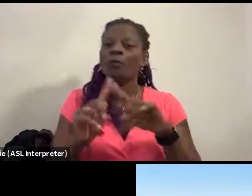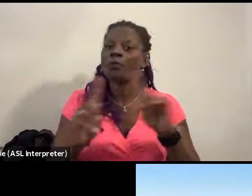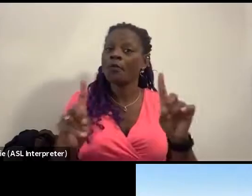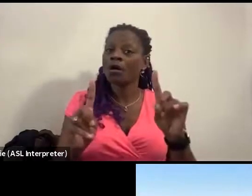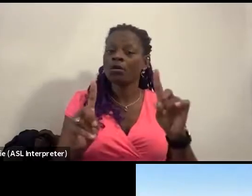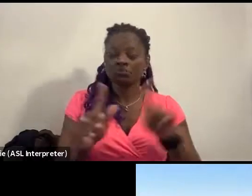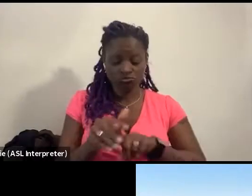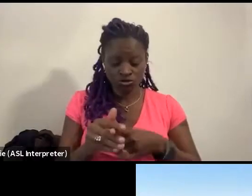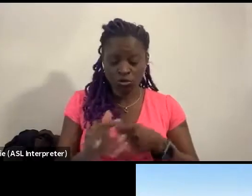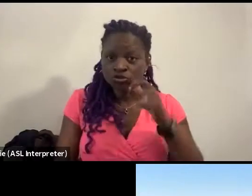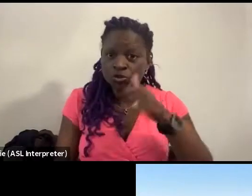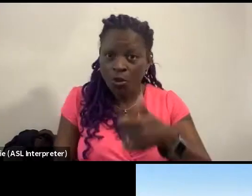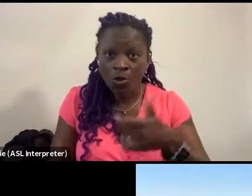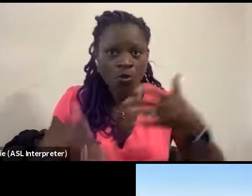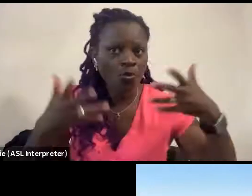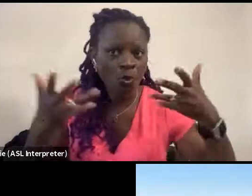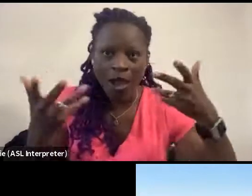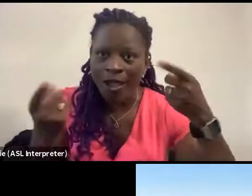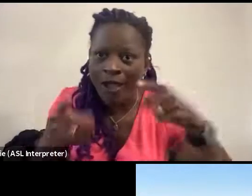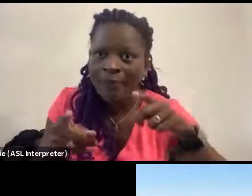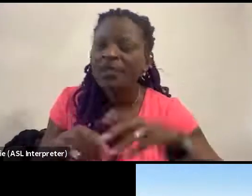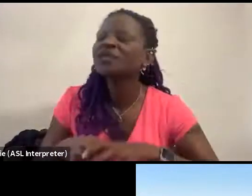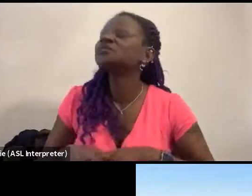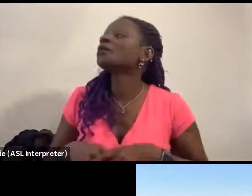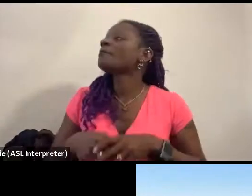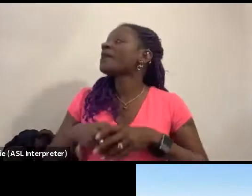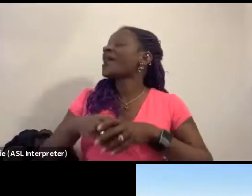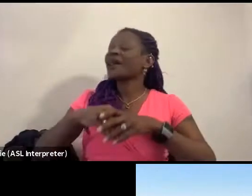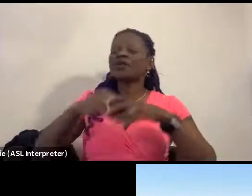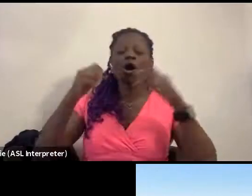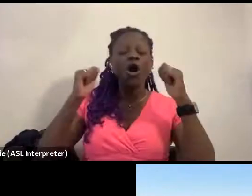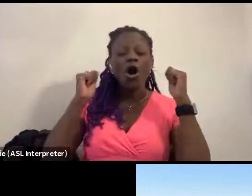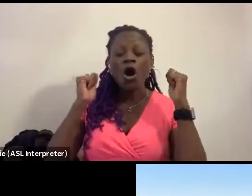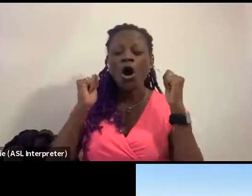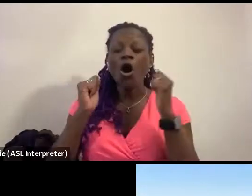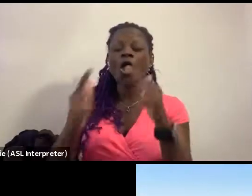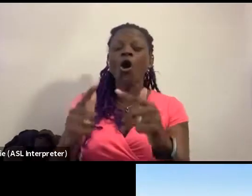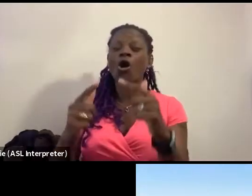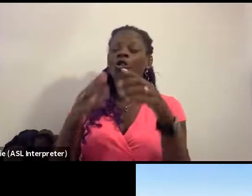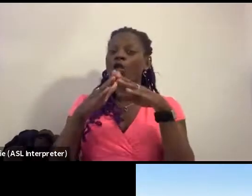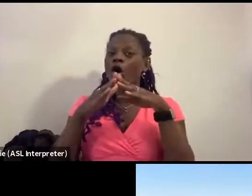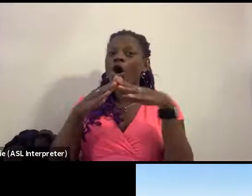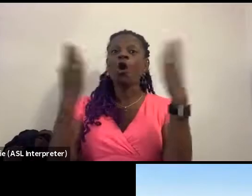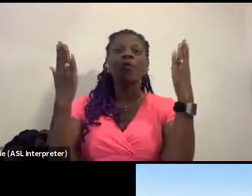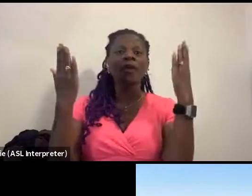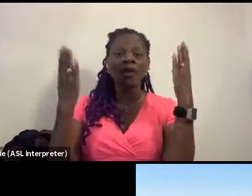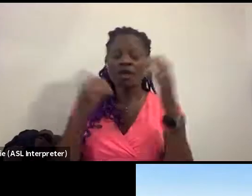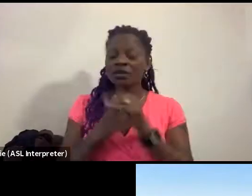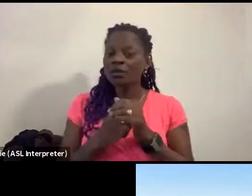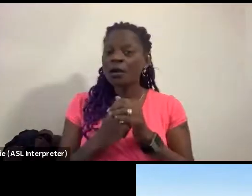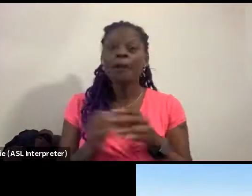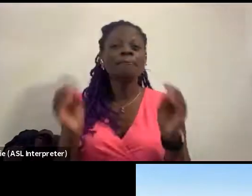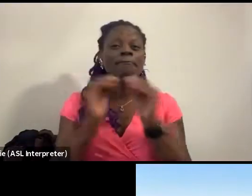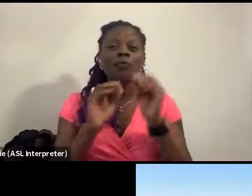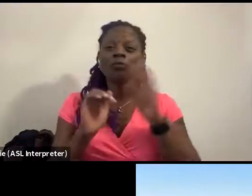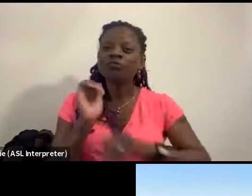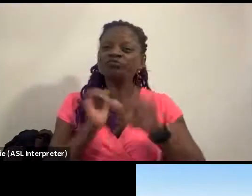Thanks to our early progress, we have already partially, partially vaccinated more than 50 percent of our eligible population.